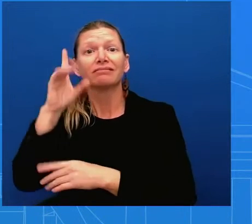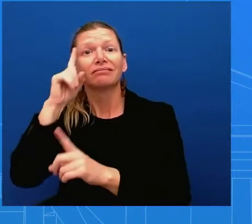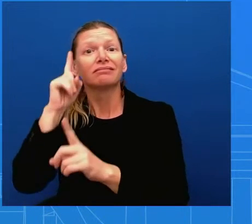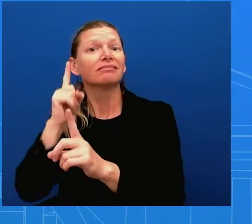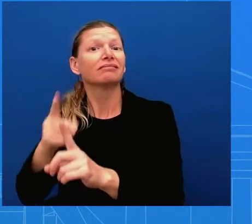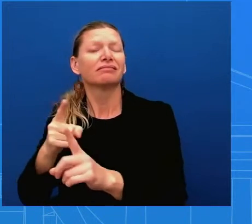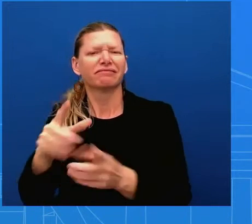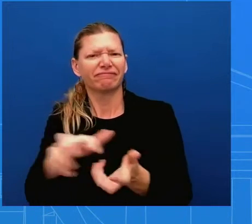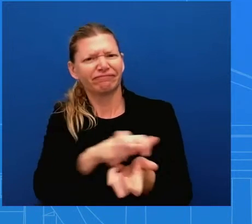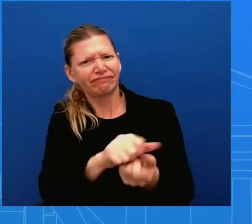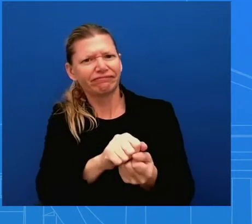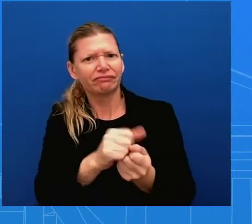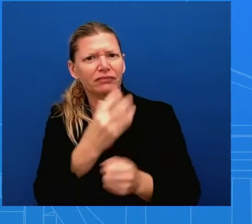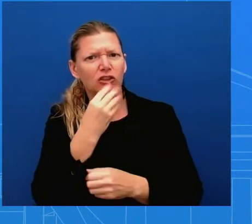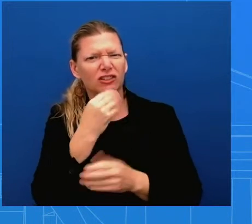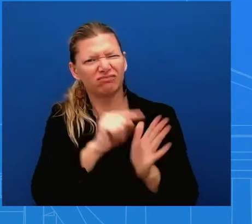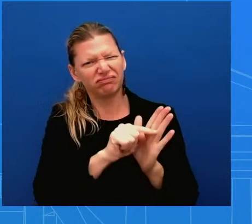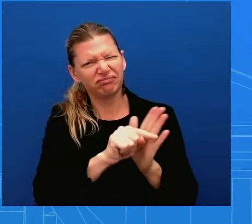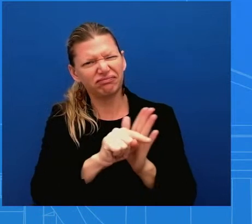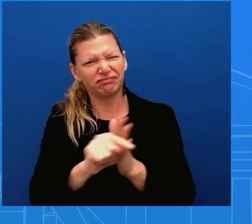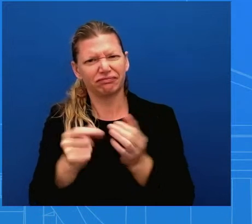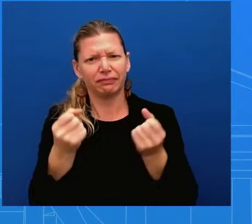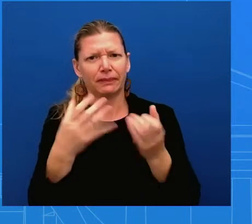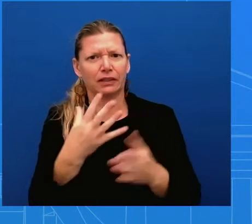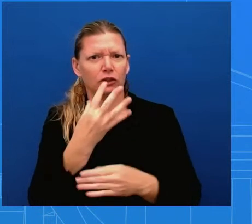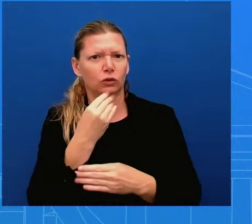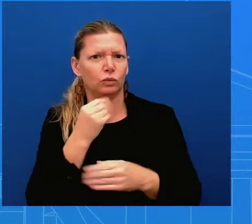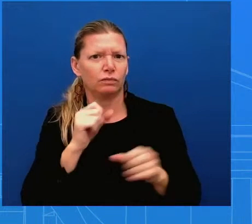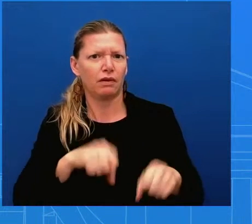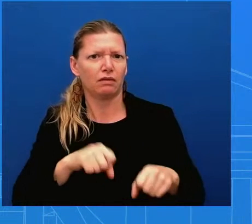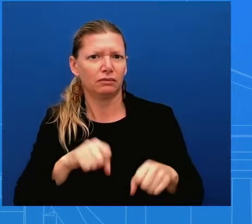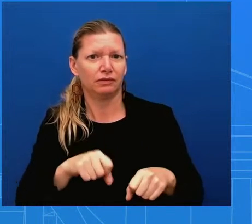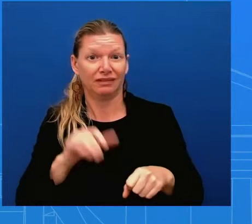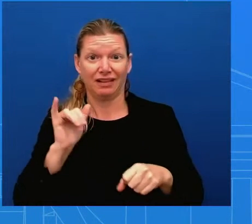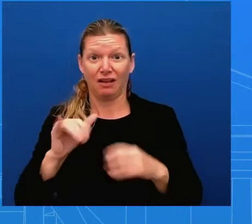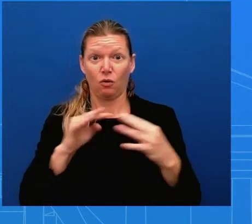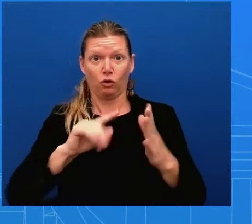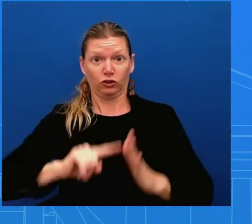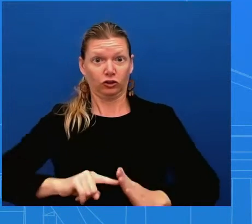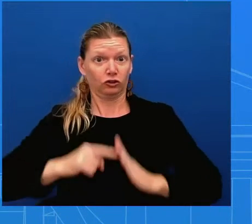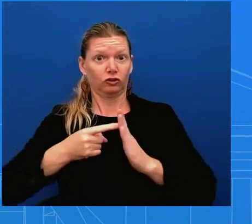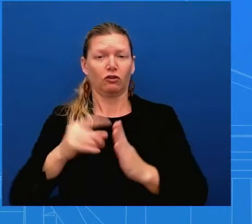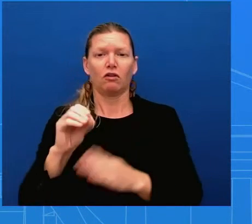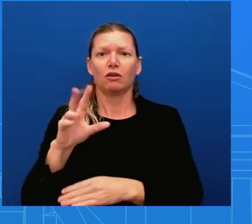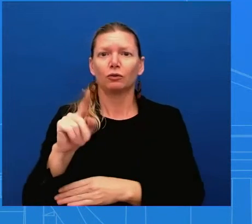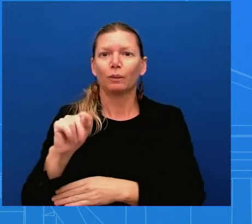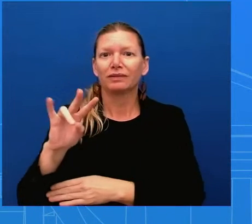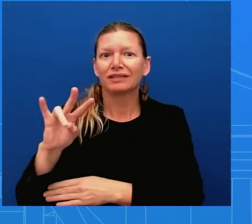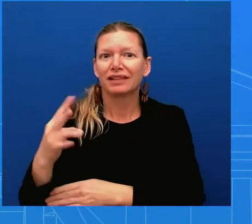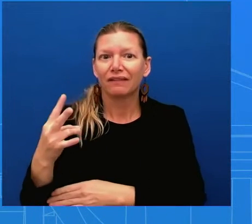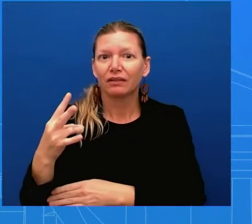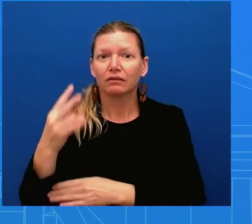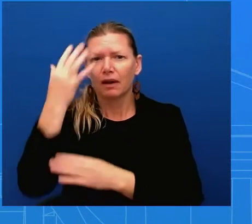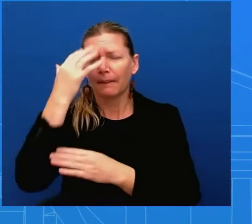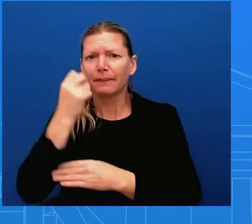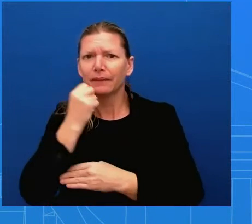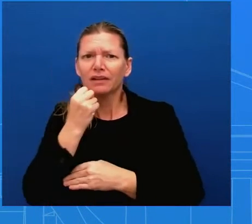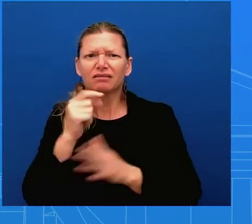when Hamas massacred 1,200 people and took more than 200 hostages. There was a ceasefire in place on October 6th.